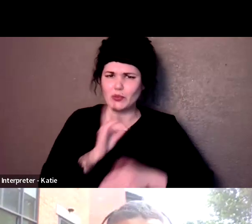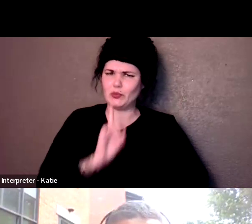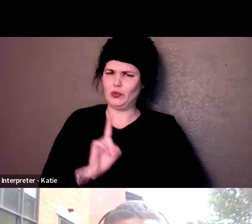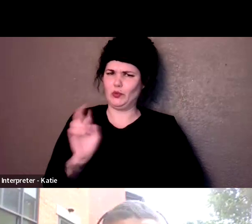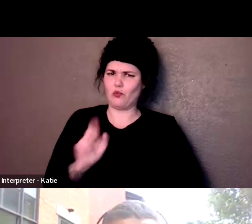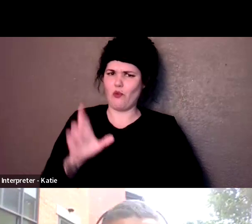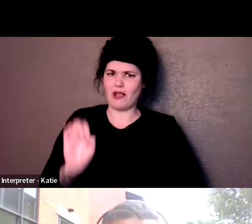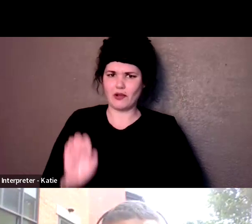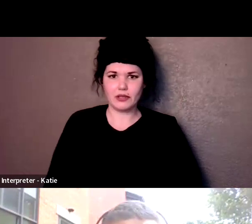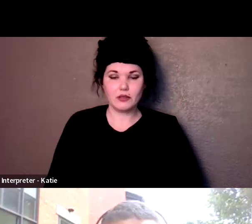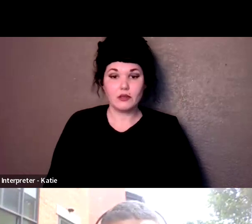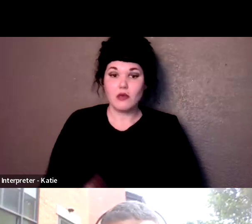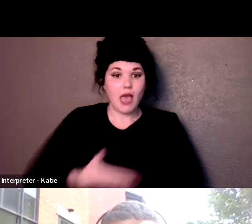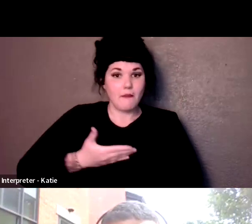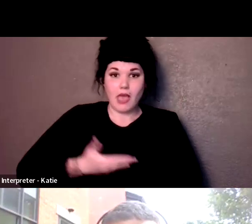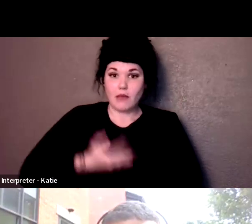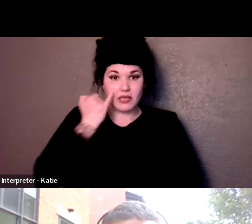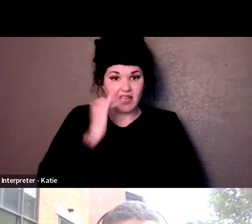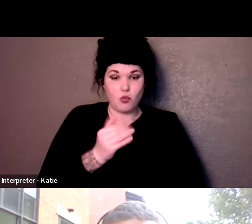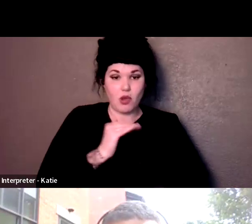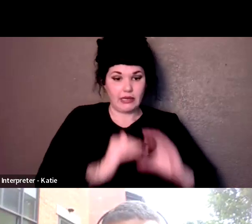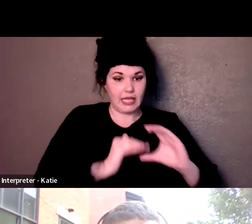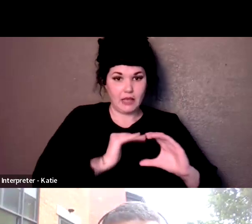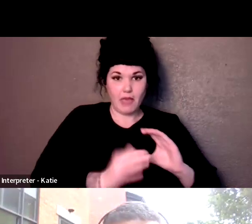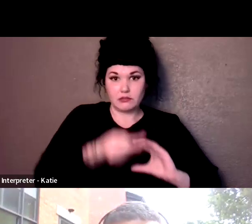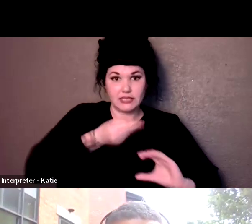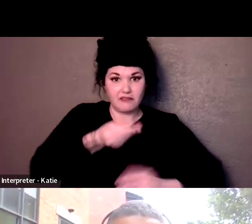exchange emails and connect you with some folks who might be able to be of support down there